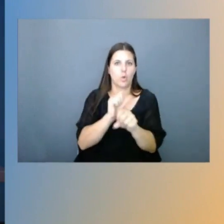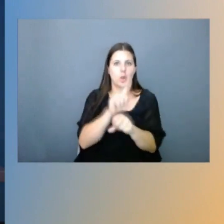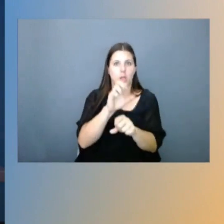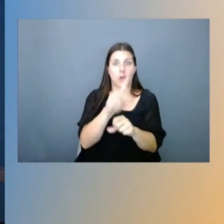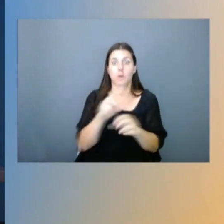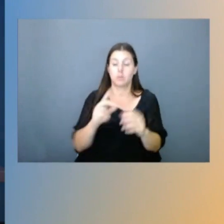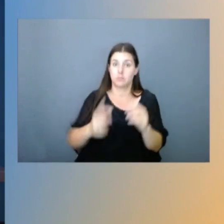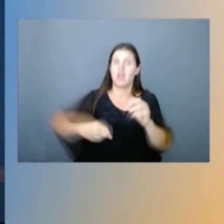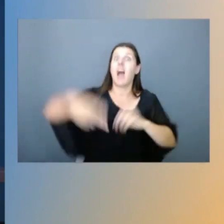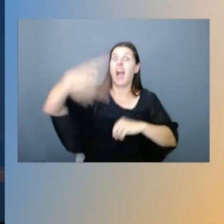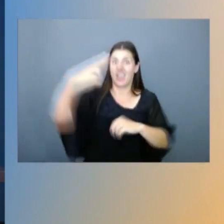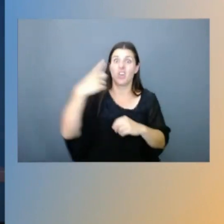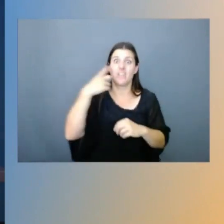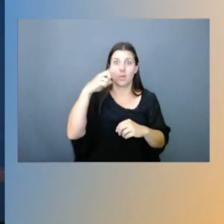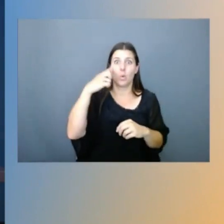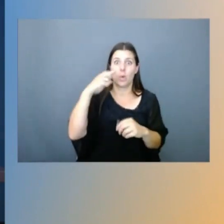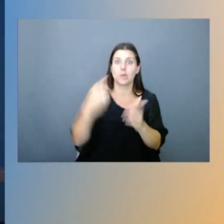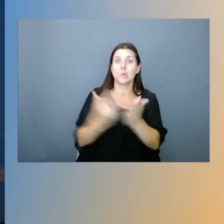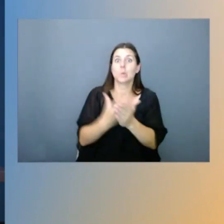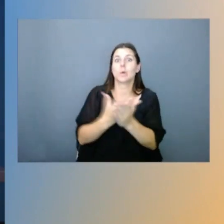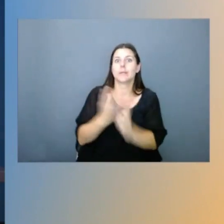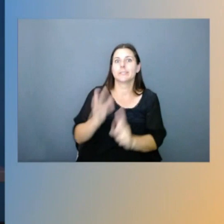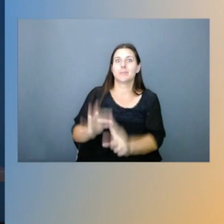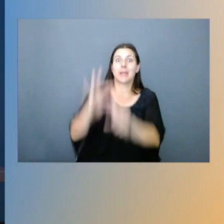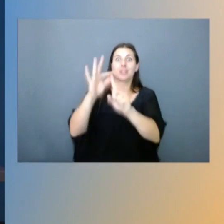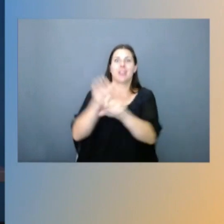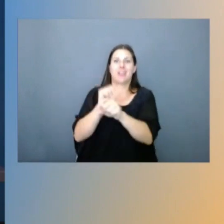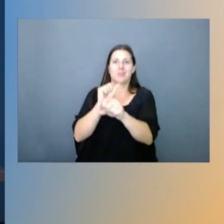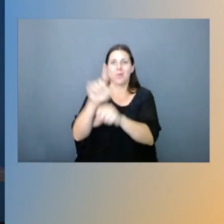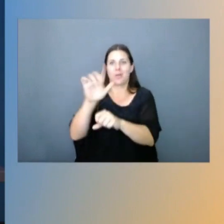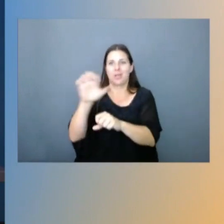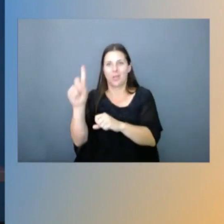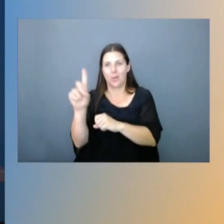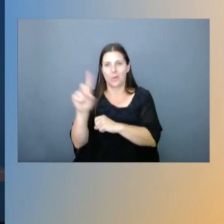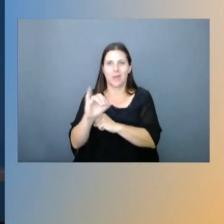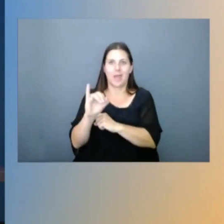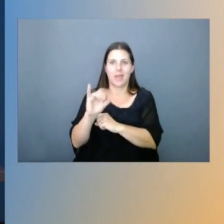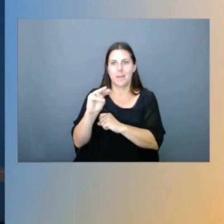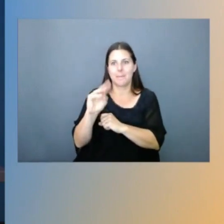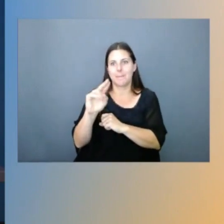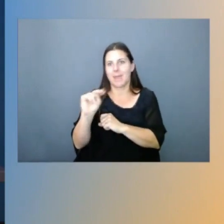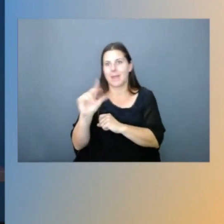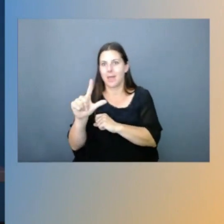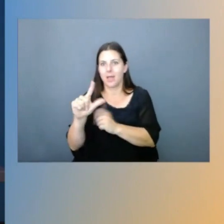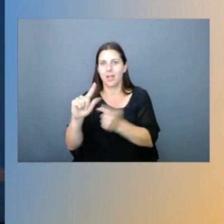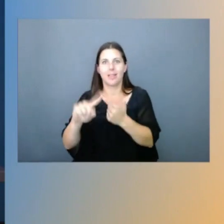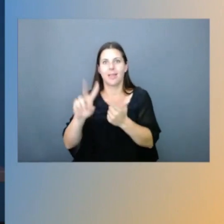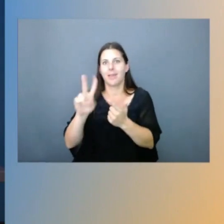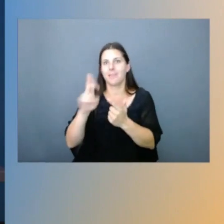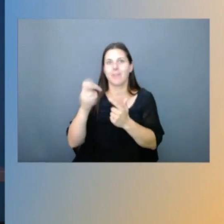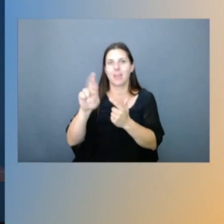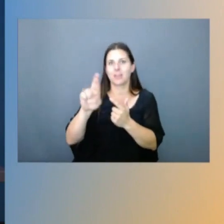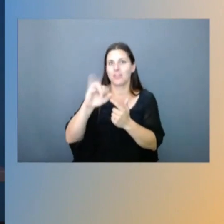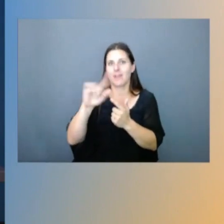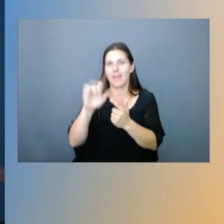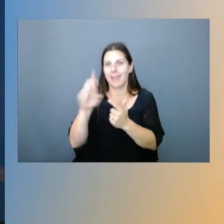the more specialized workloads, like AI and ML or vectorized floating point throughput, those kind of things.